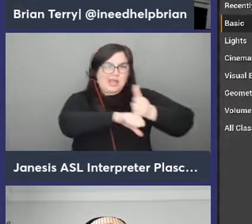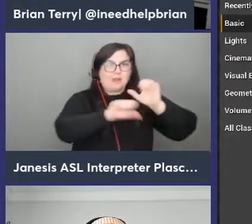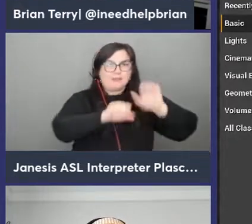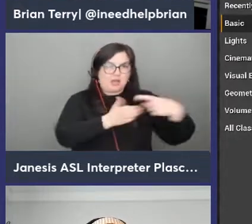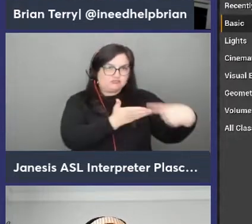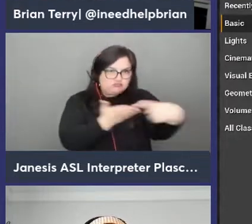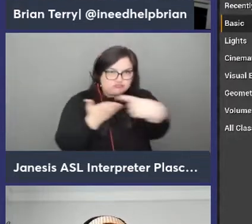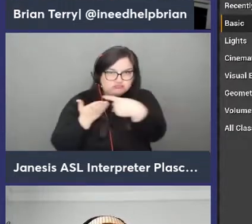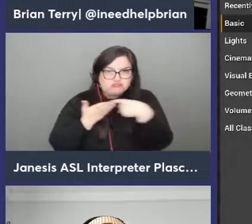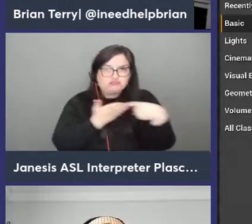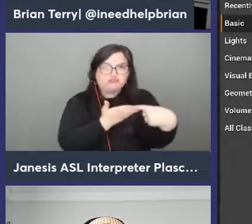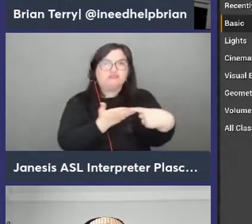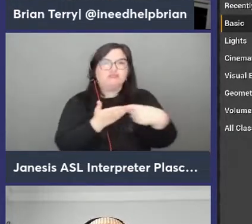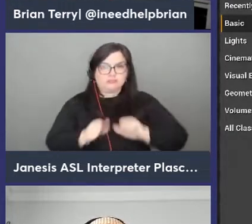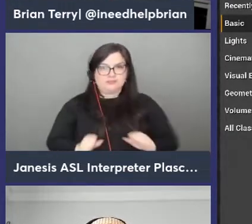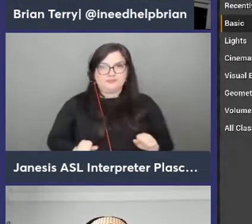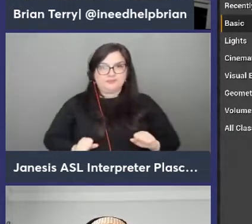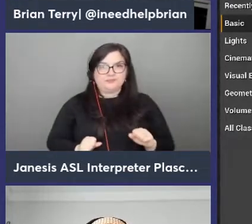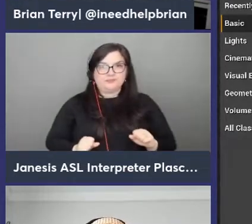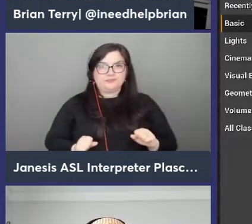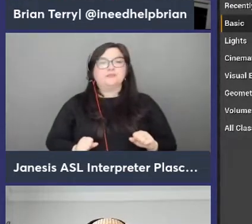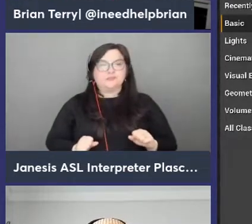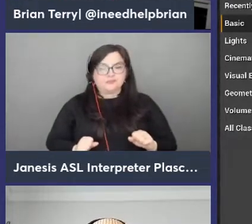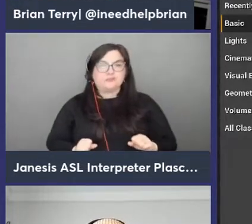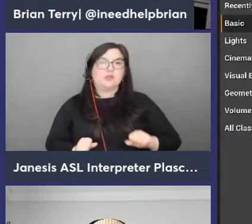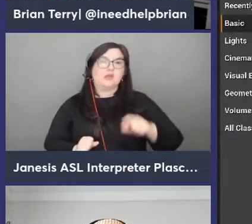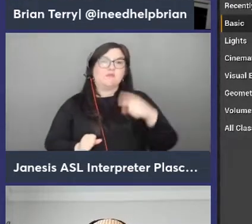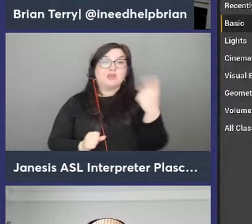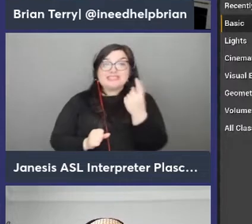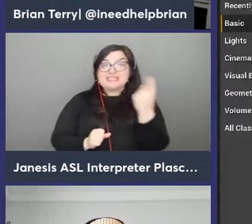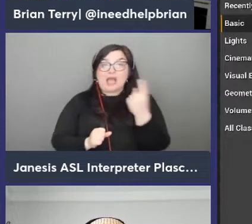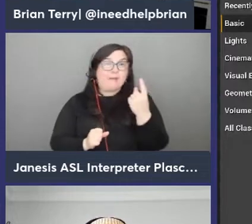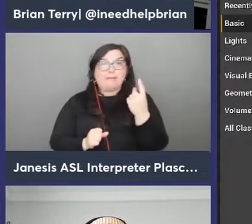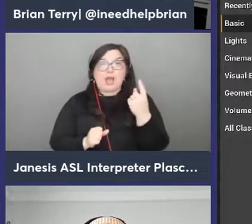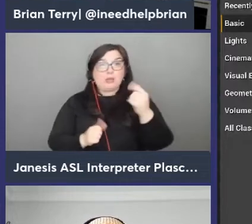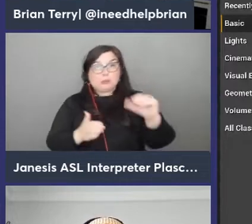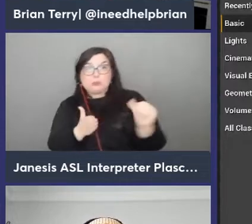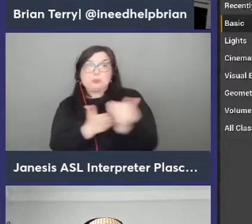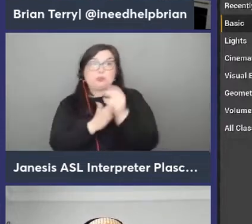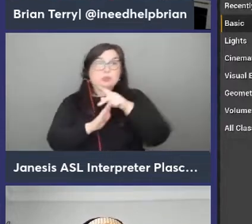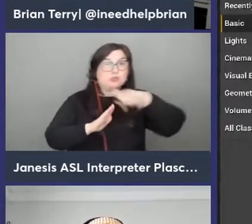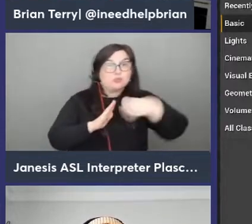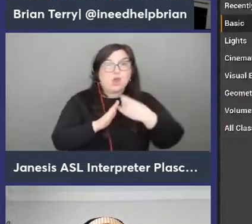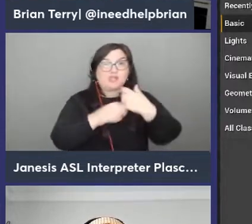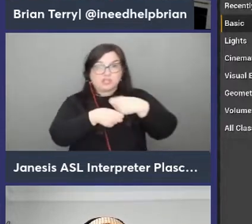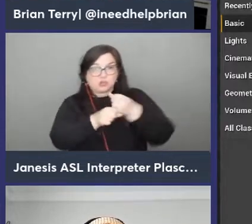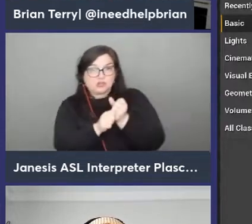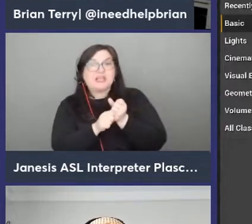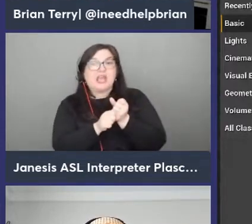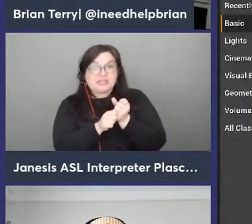For somebody who's creating a new project, you'll probably just go into games,